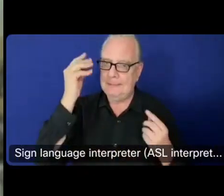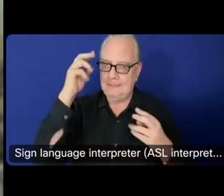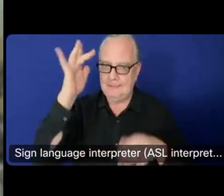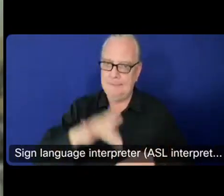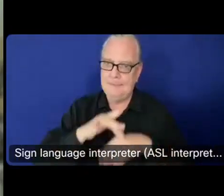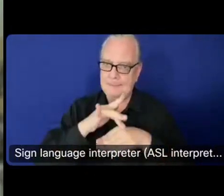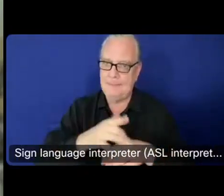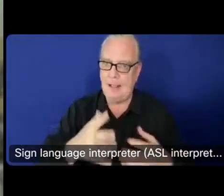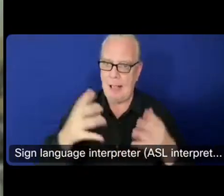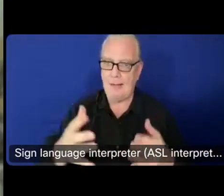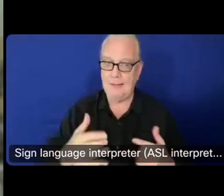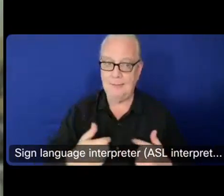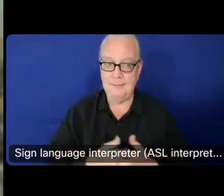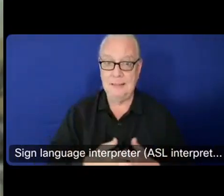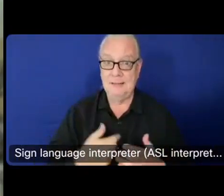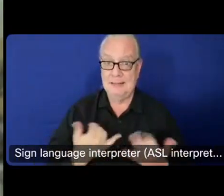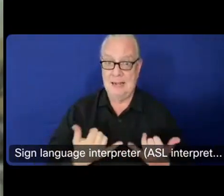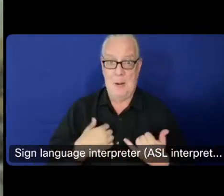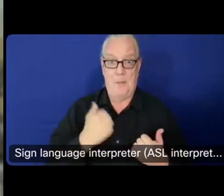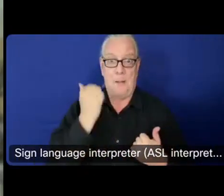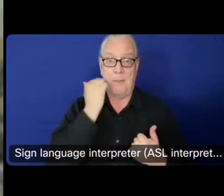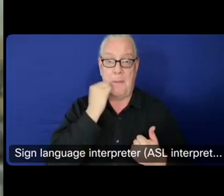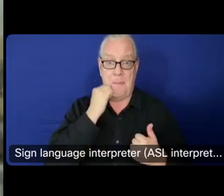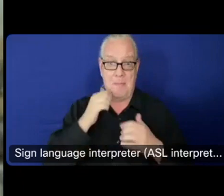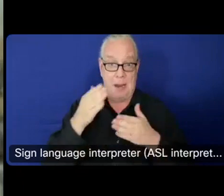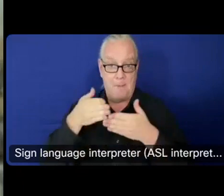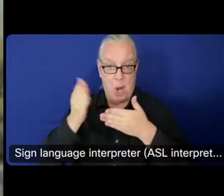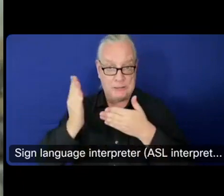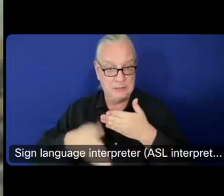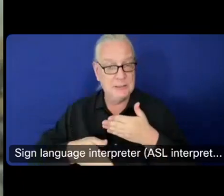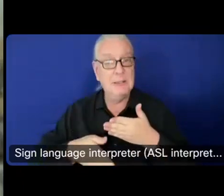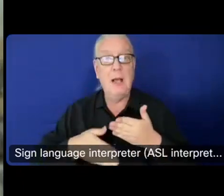I said in the beginning, I'm in menopause and the brain fog is a